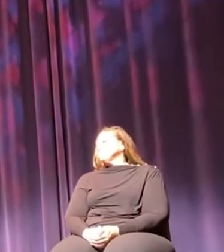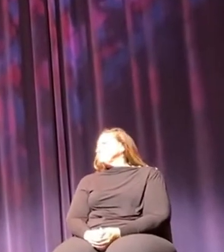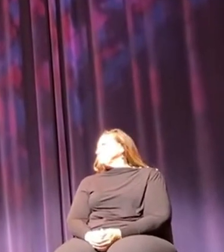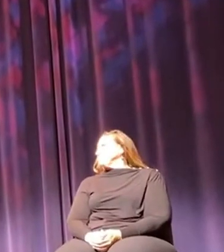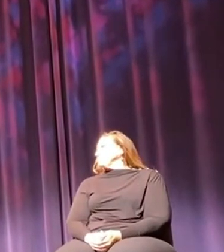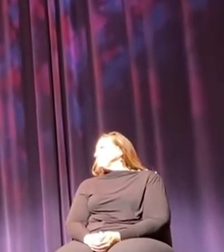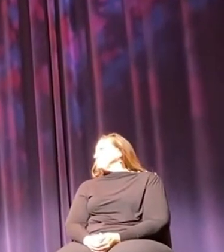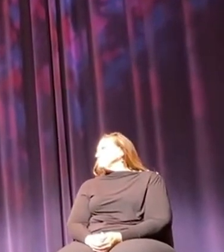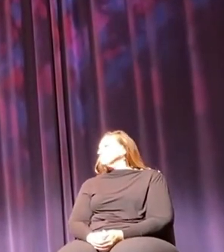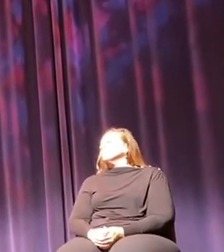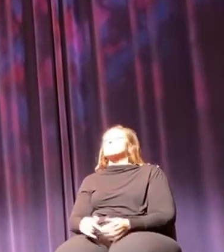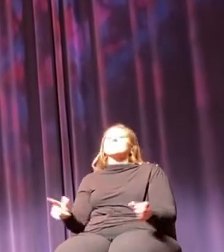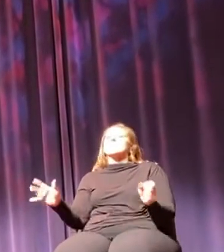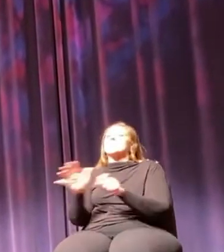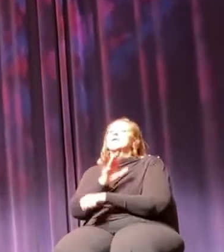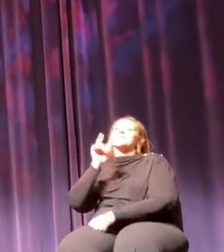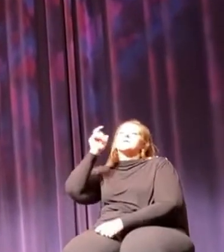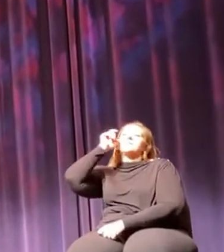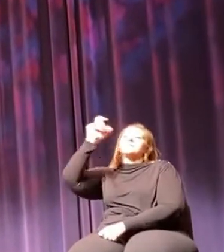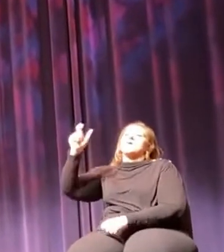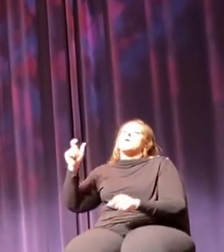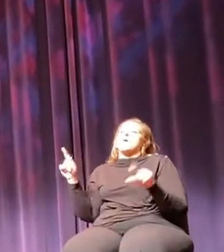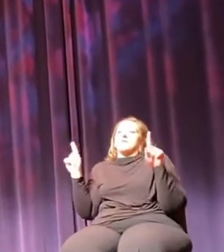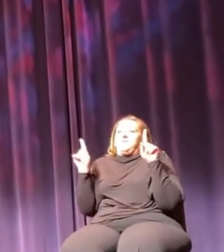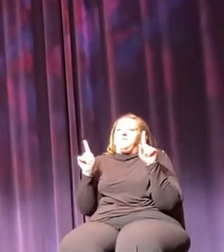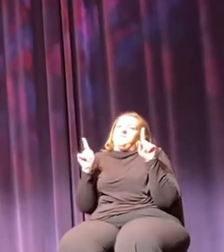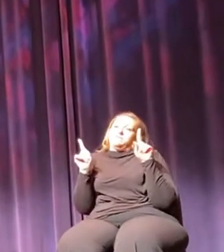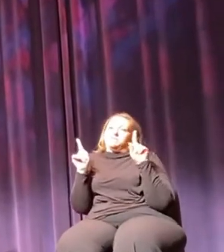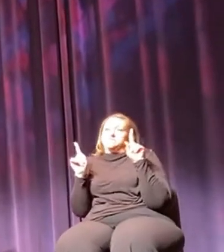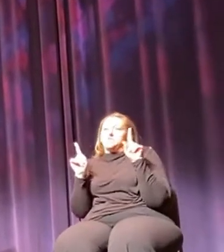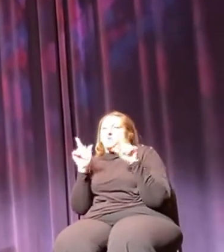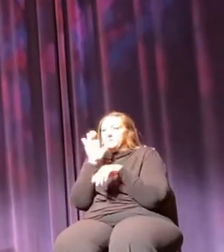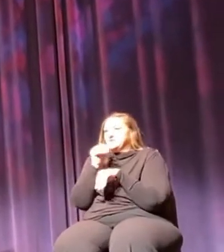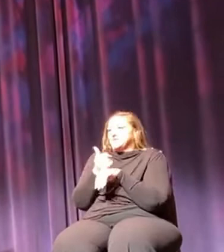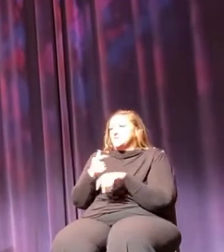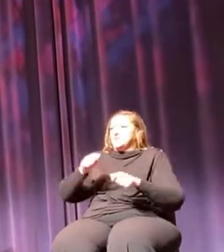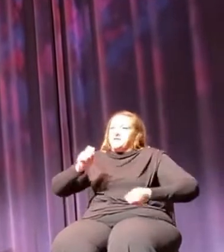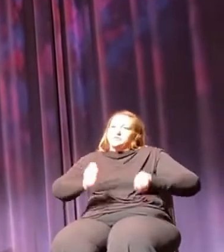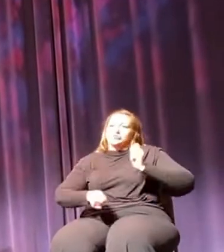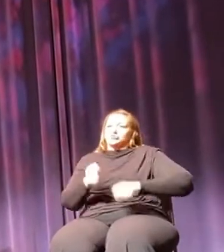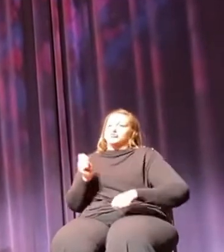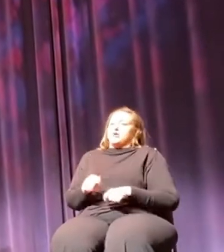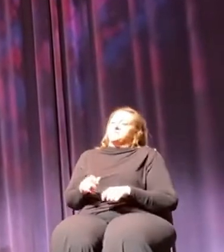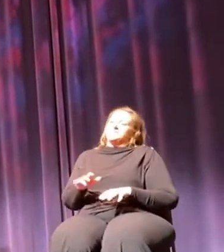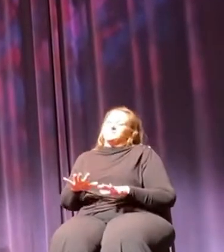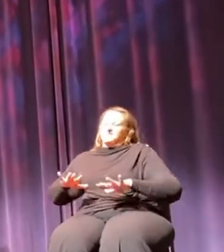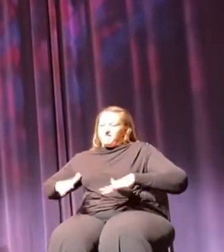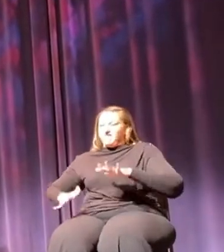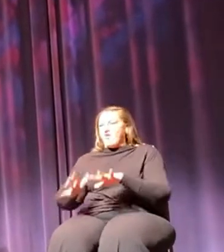At the full moon, we huddled shoulder to shoulder and released. The daughters played drums. We stomped powdery red soil, bent bodies